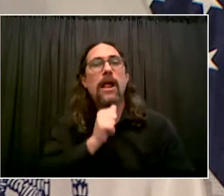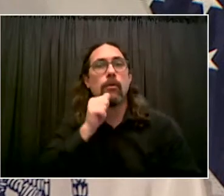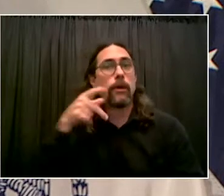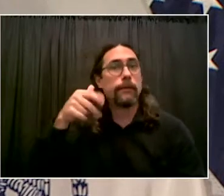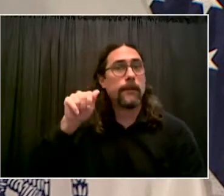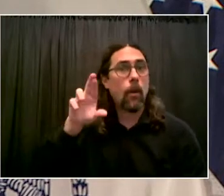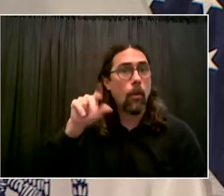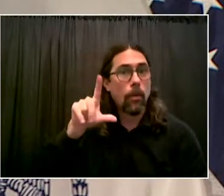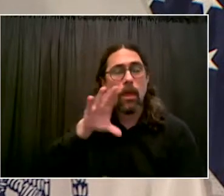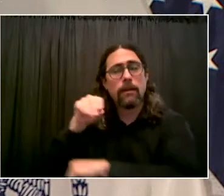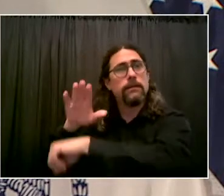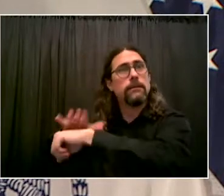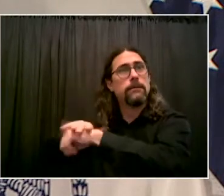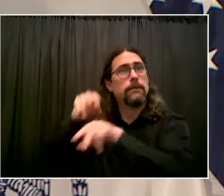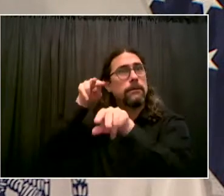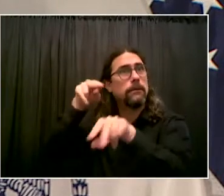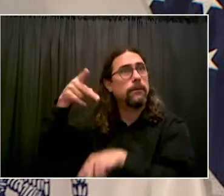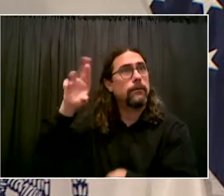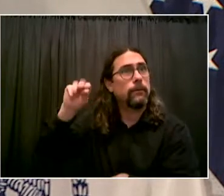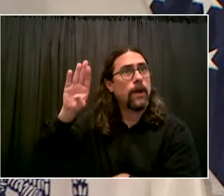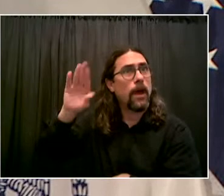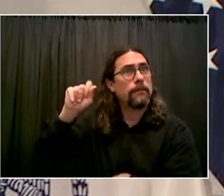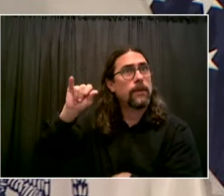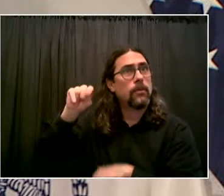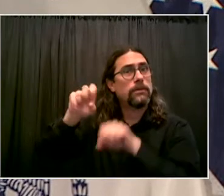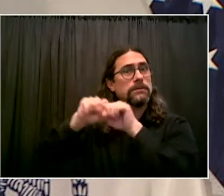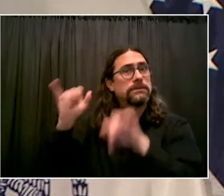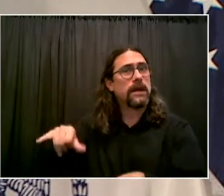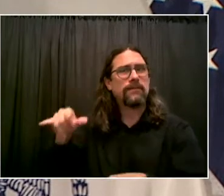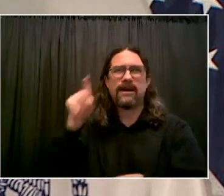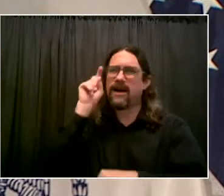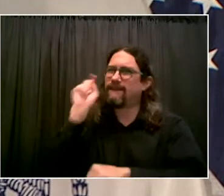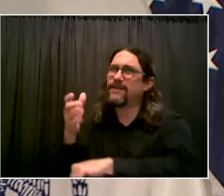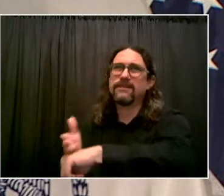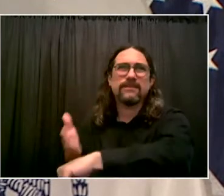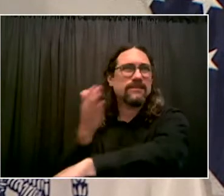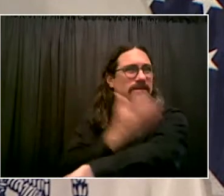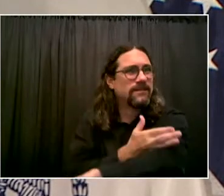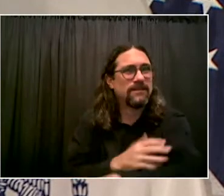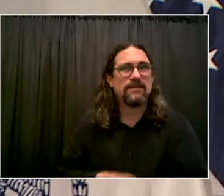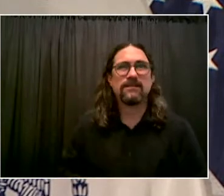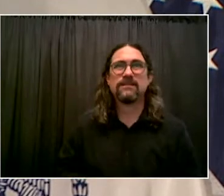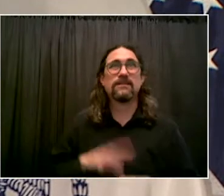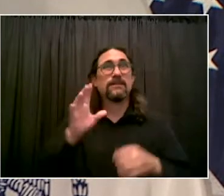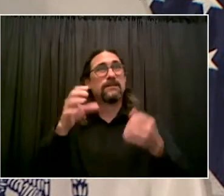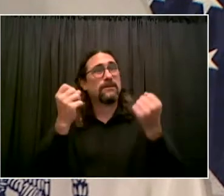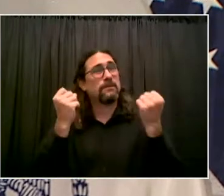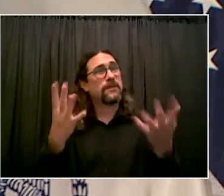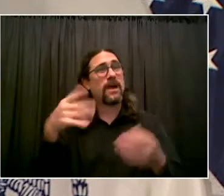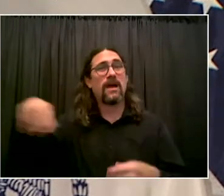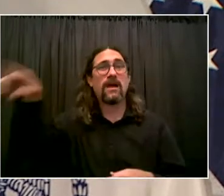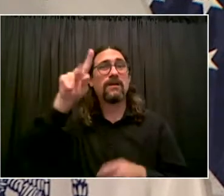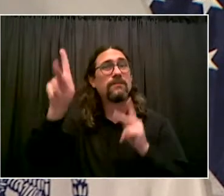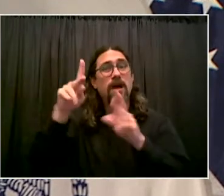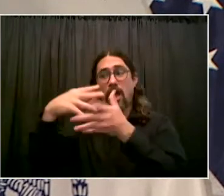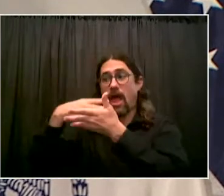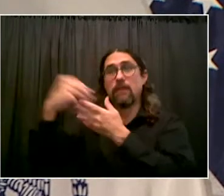BECAUSE RIGHT ONW E THSTTAE DUMPS PEOPLE COMING OUT OF PRISON RIGHT INTO HOMELESS SHELTERS IN NEW YORK CITY AND DO